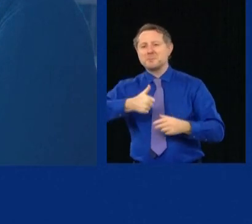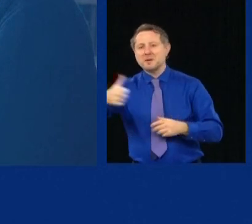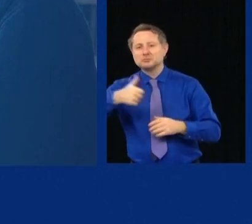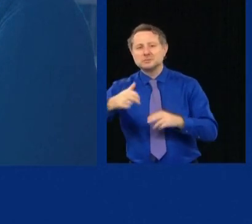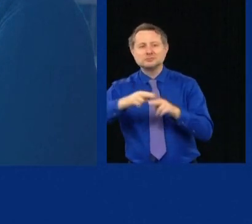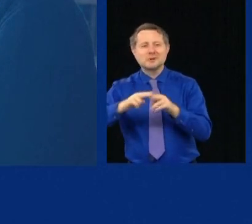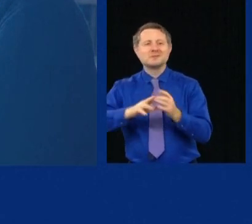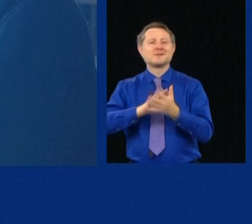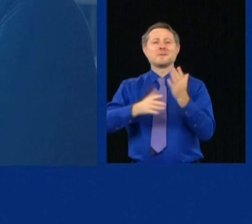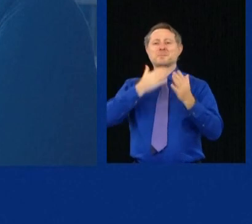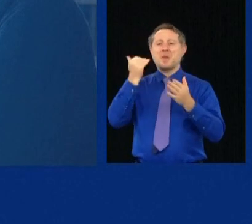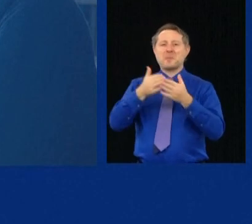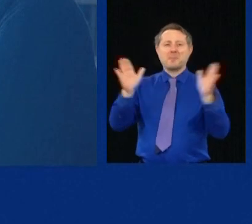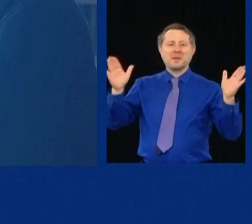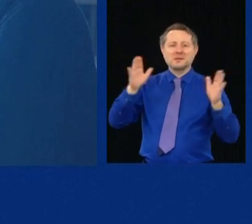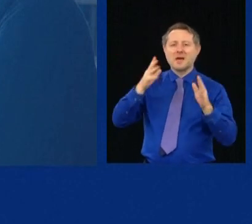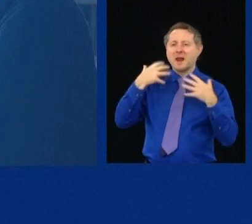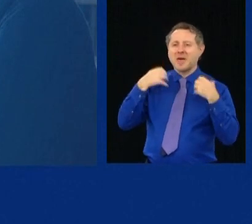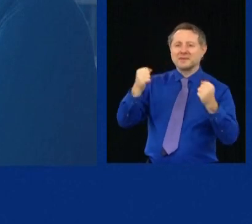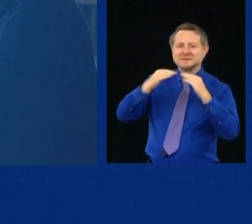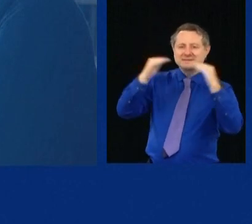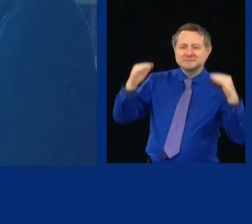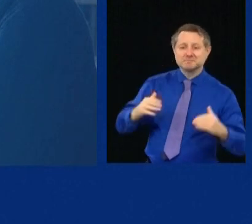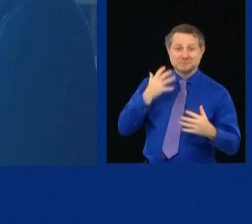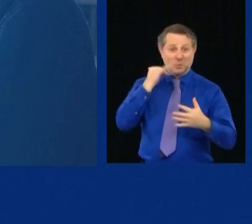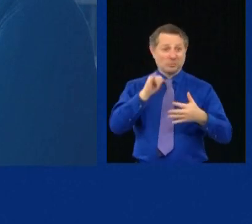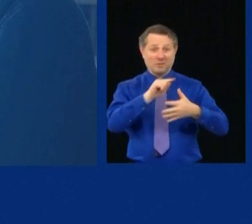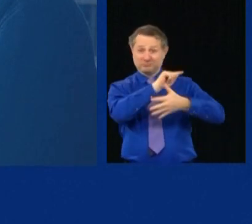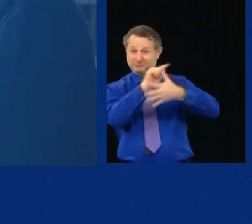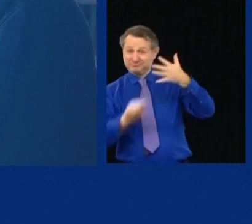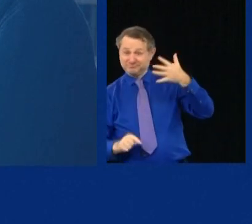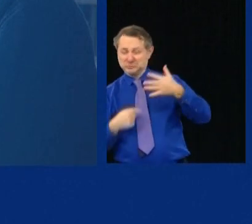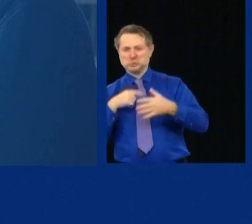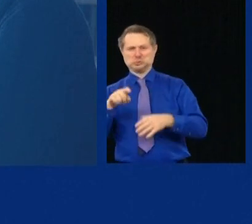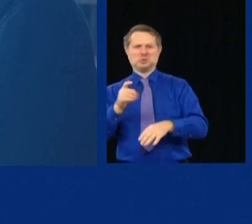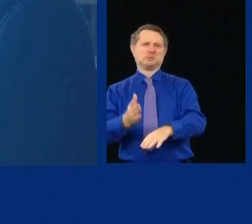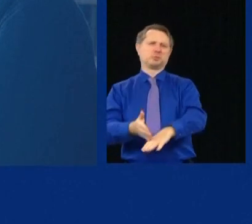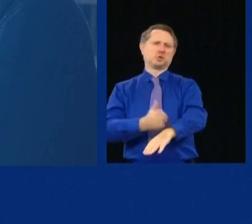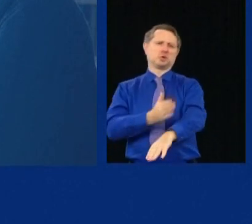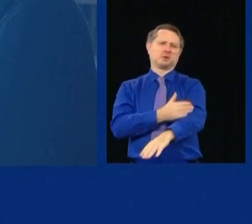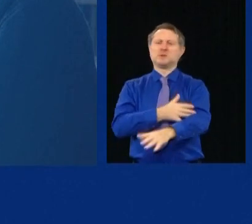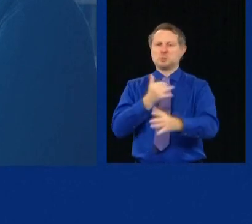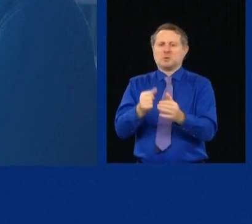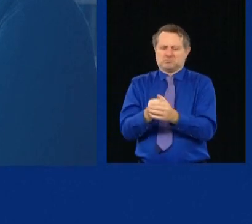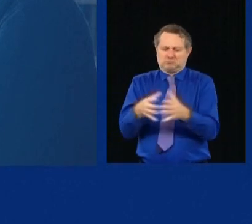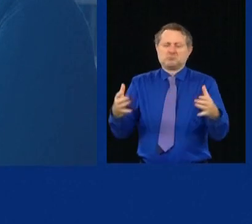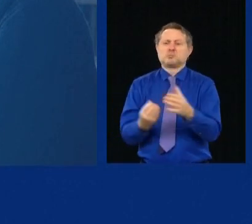A BETTER PUBLIC TRANSPORTATION SYSTEM, A BETTER PUBLIC HEALTH